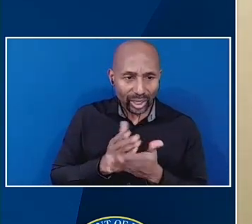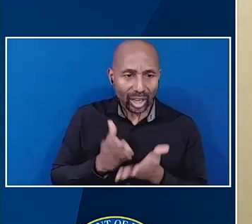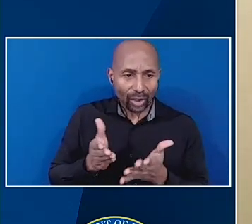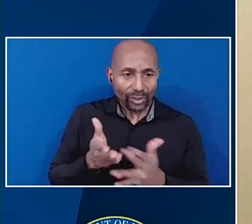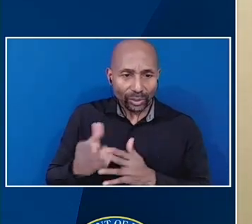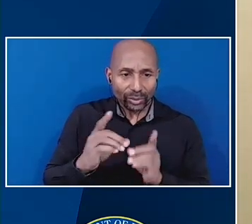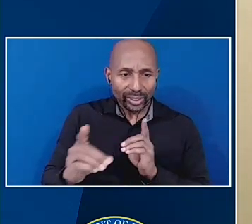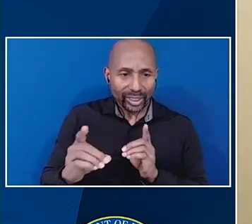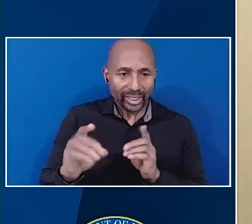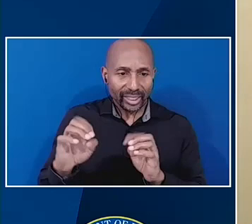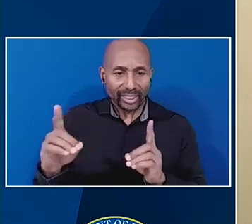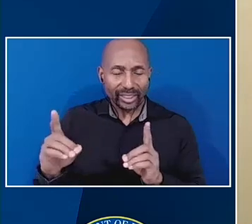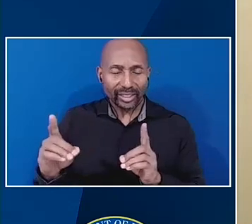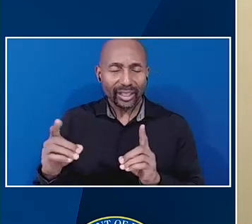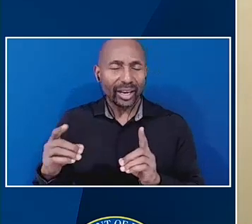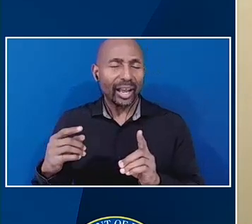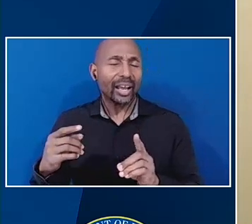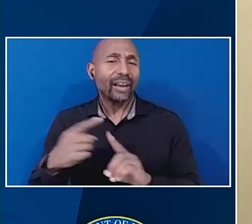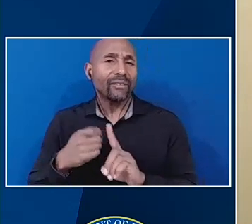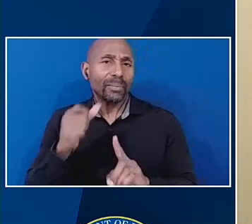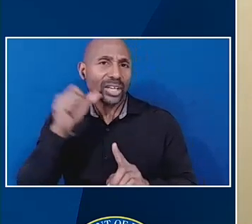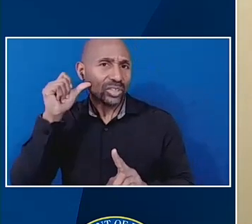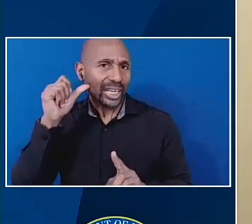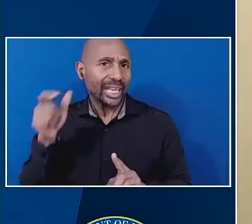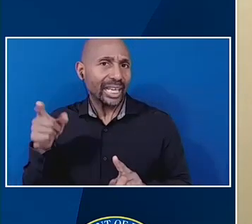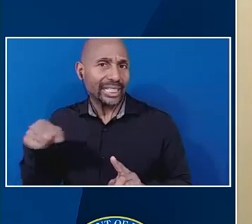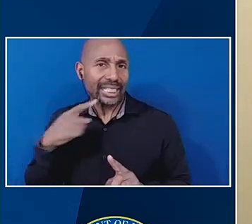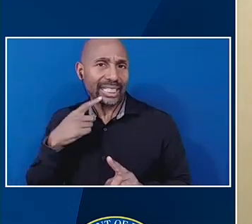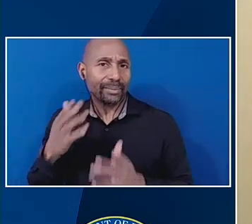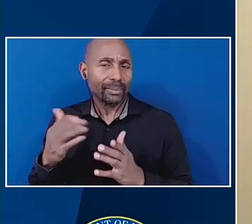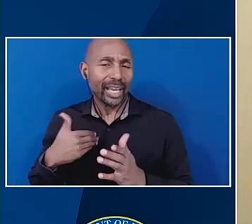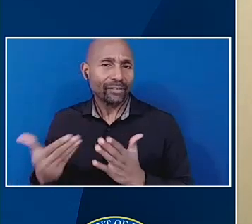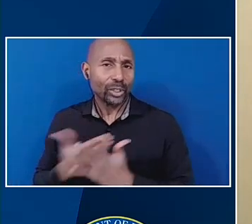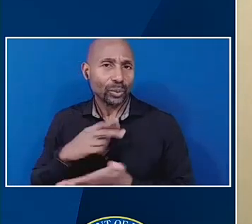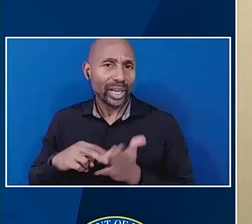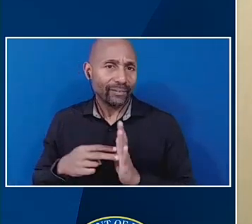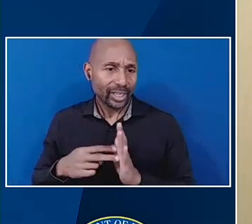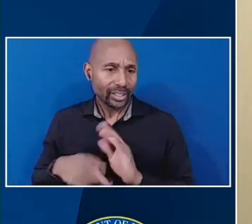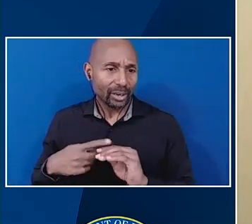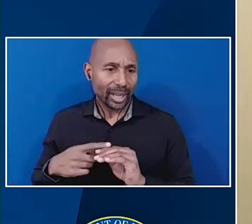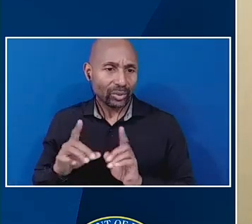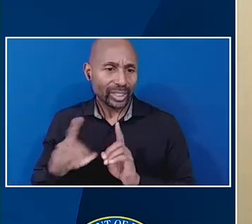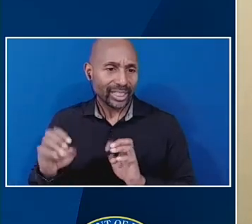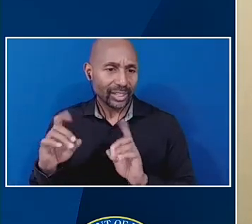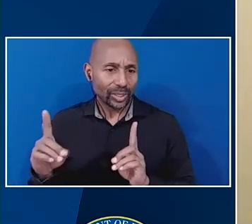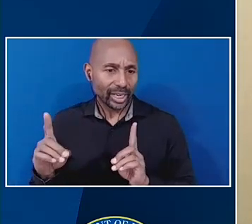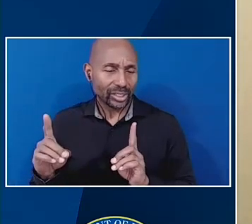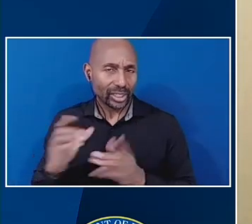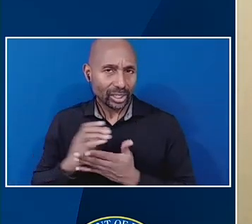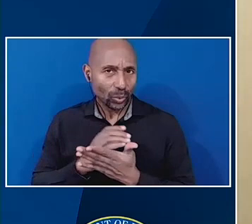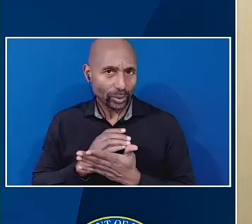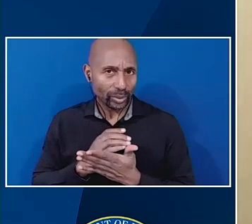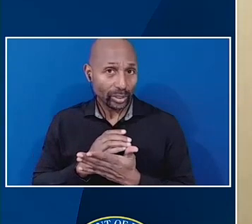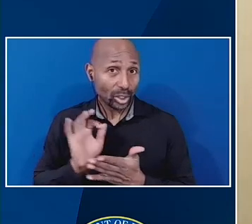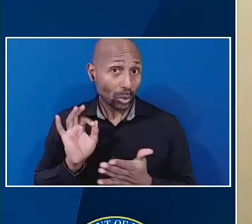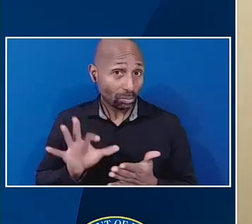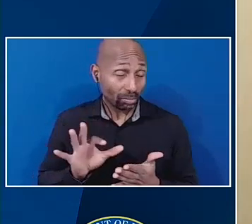be a new definition of distance education course. So I would just suggest that that phrase should align with then- it should